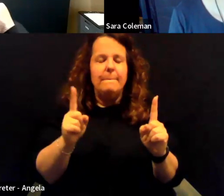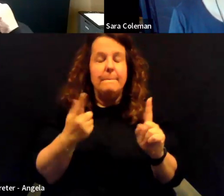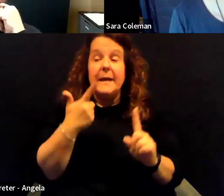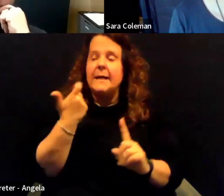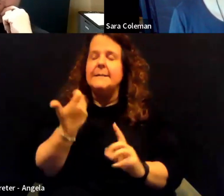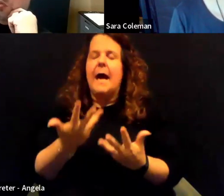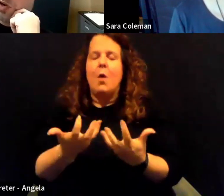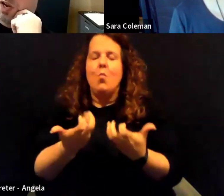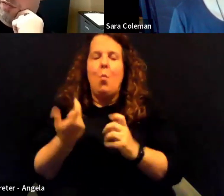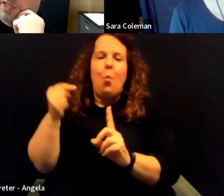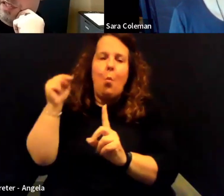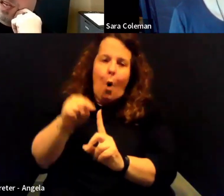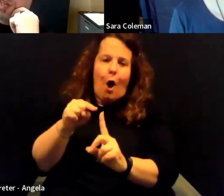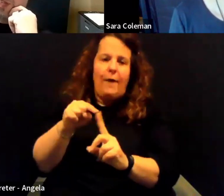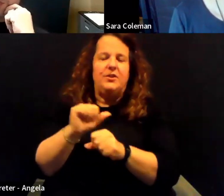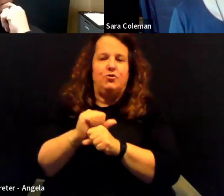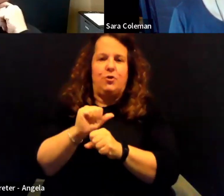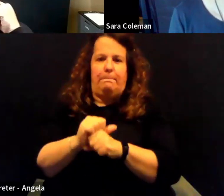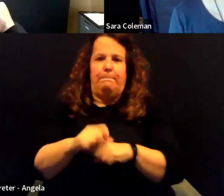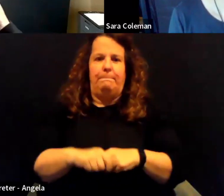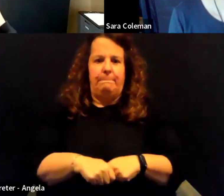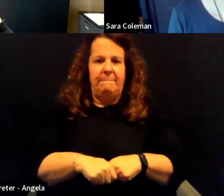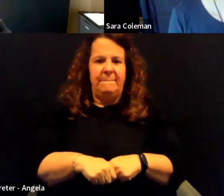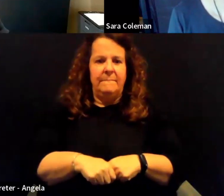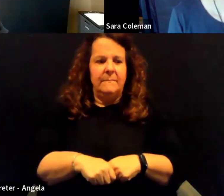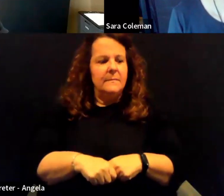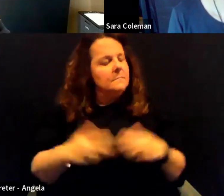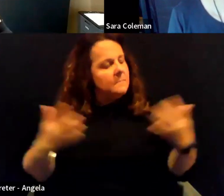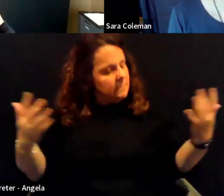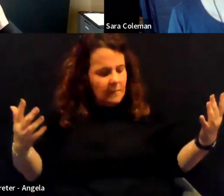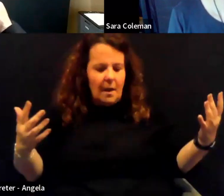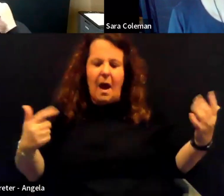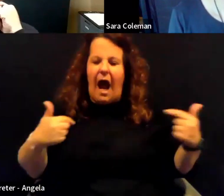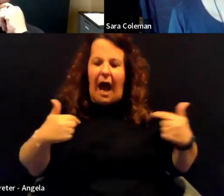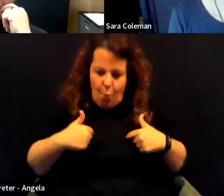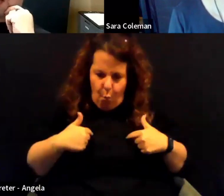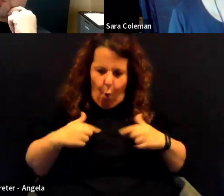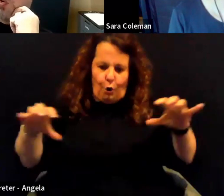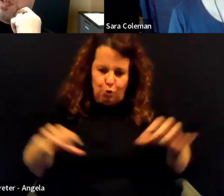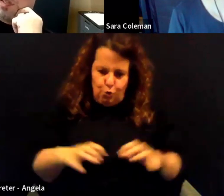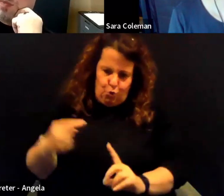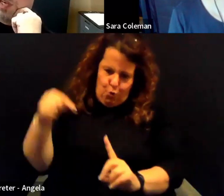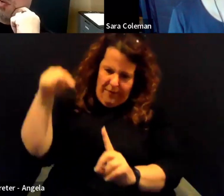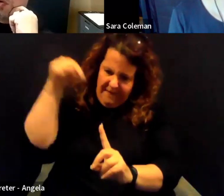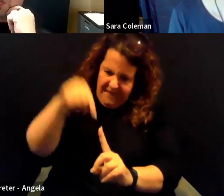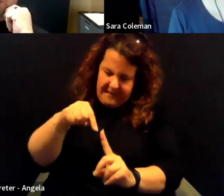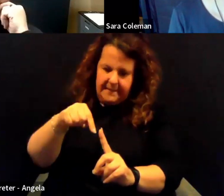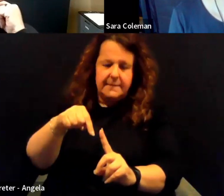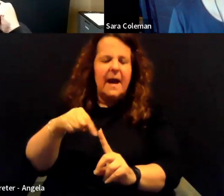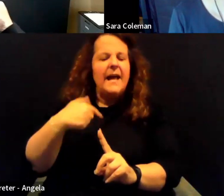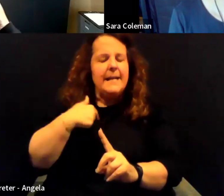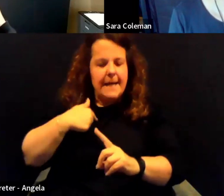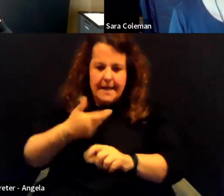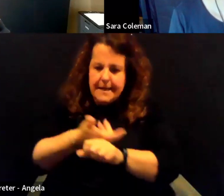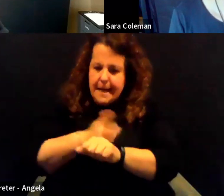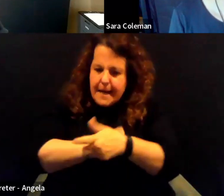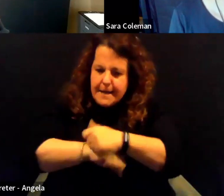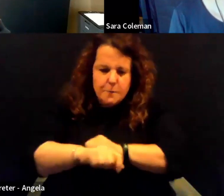is like, this is what I want to do. And I'm going to make it work. And sometimes it does leave them with frustration.